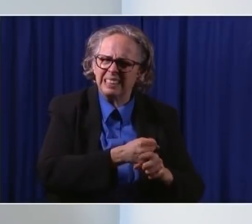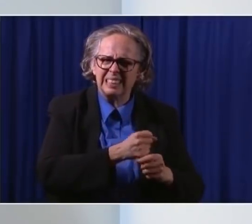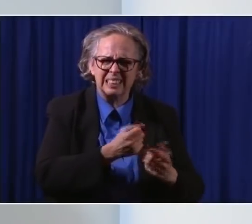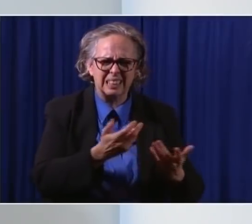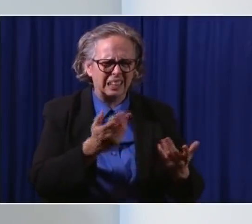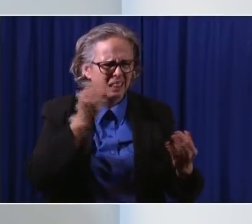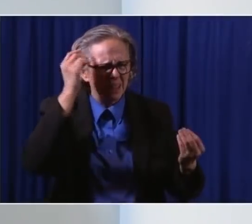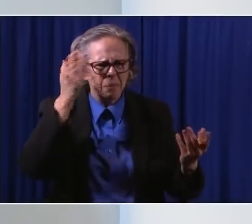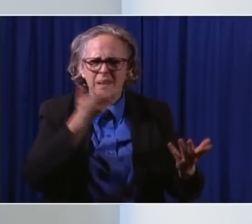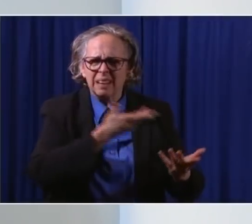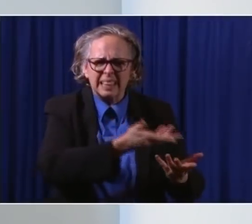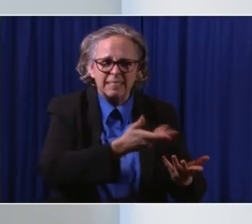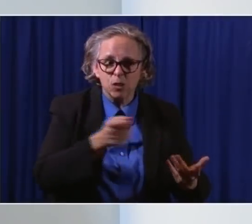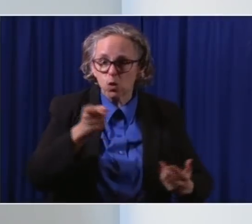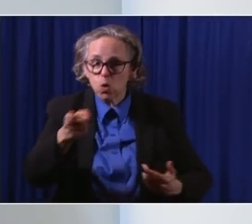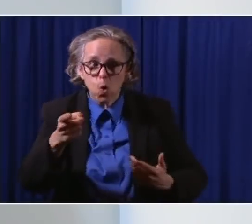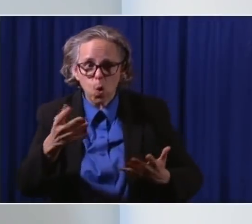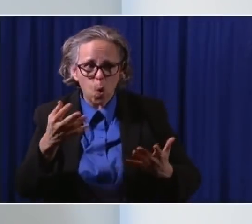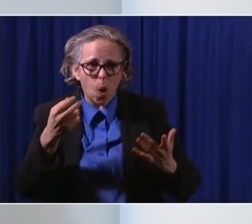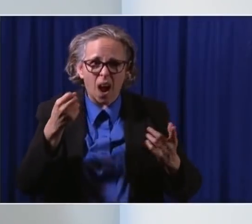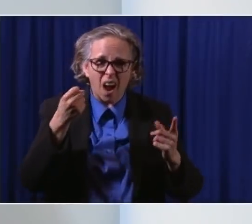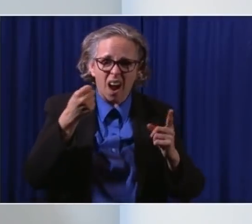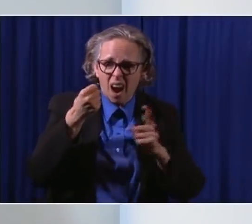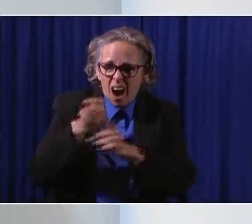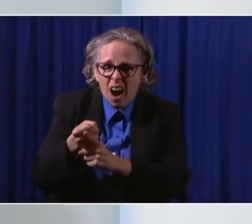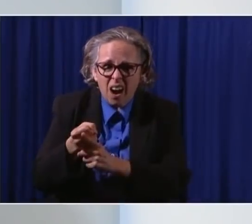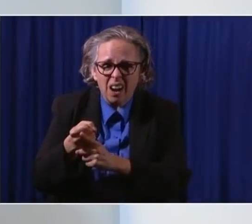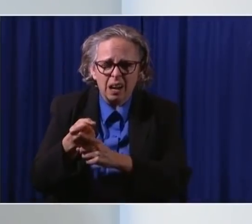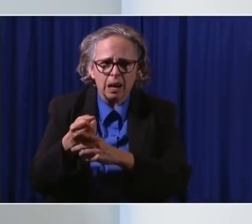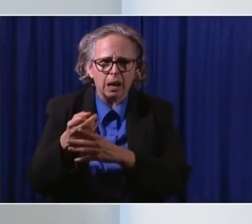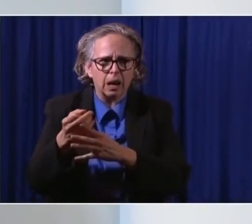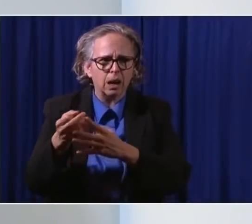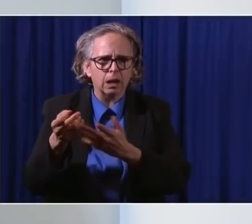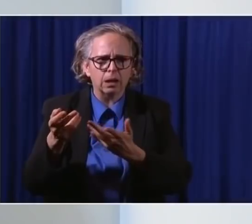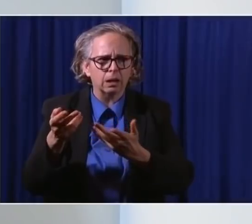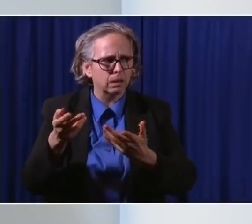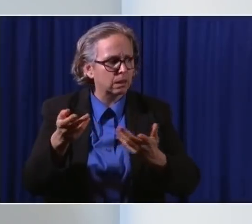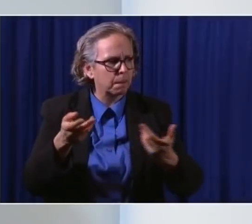ALONG THE WAY AND THAT'S THE CORONAVIRUS. JUST THINK ABOUT